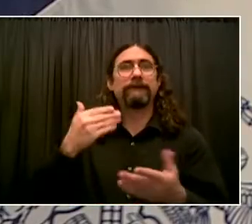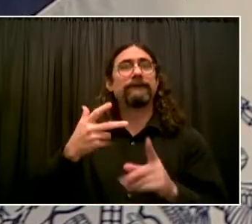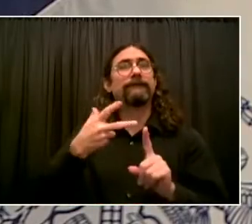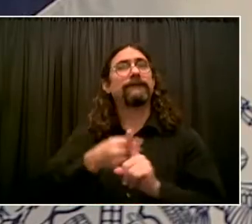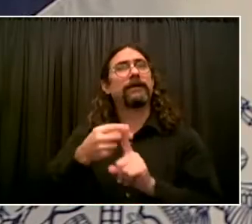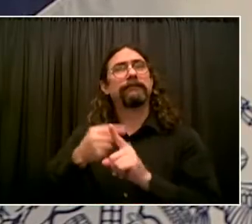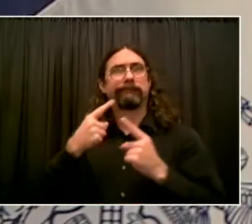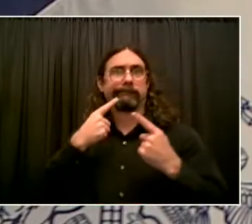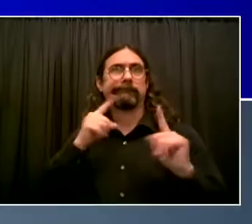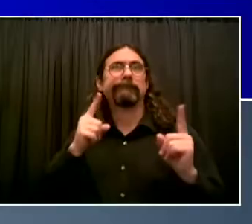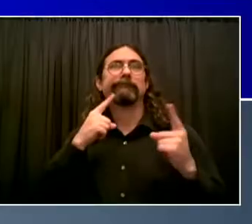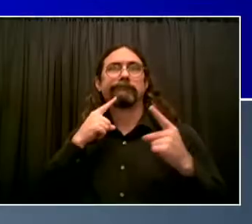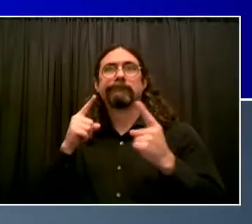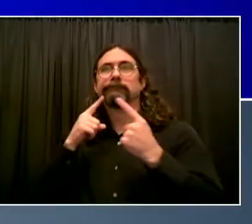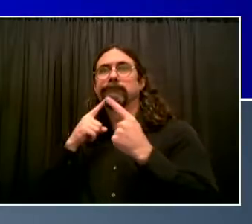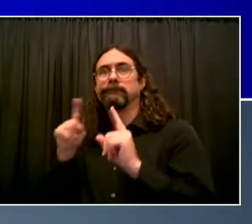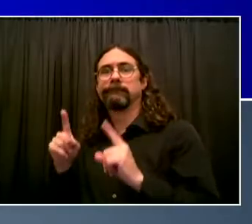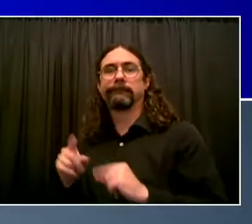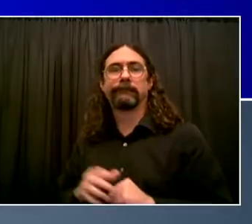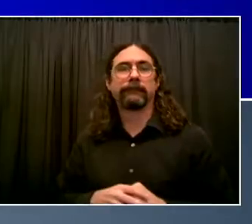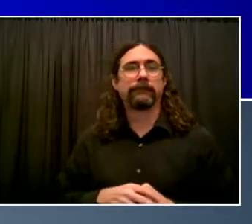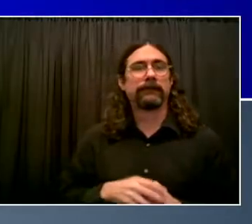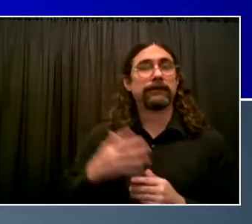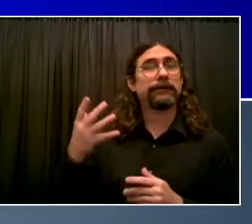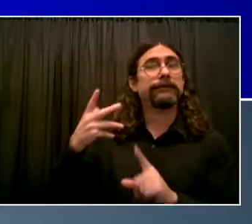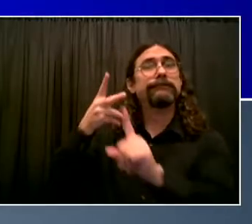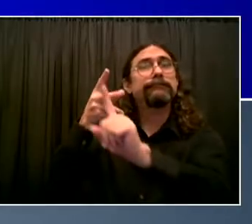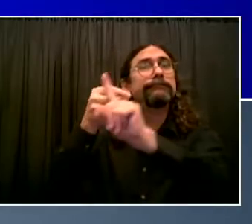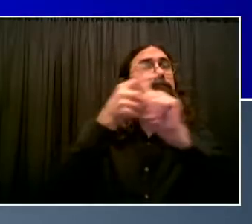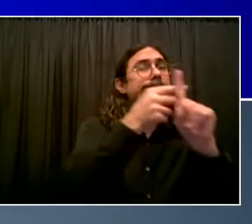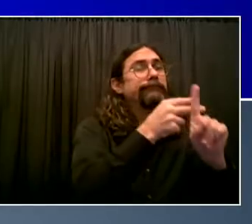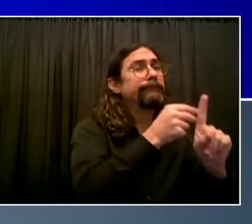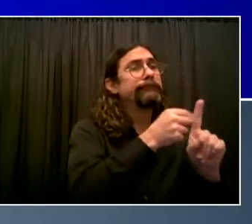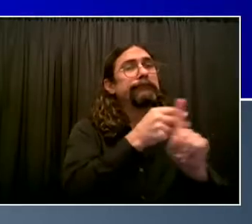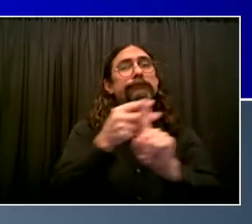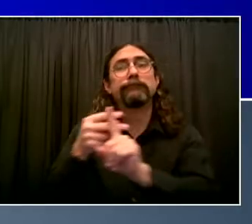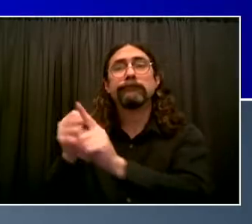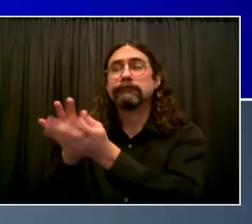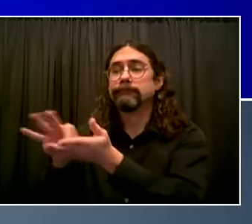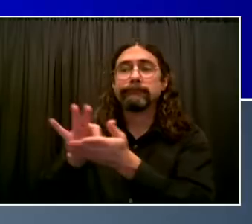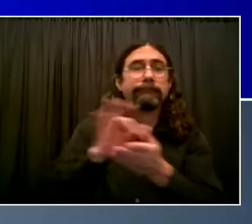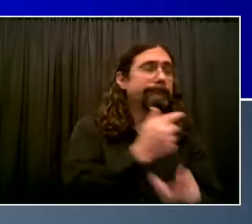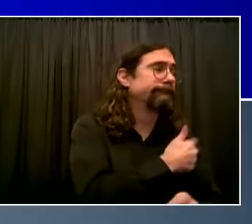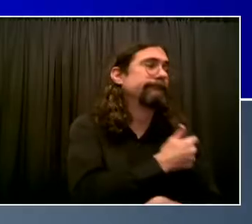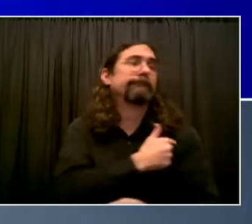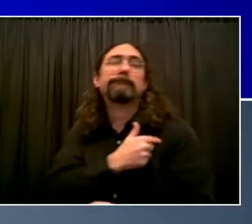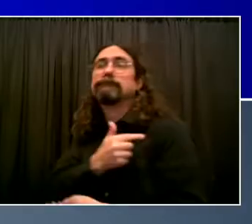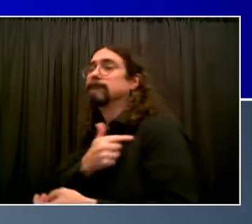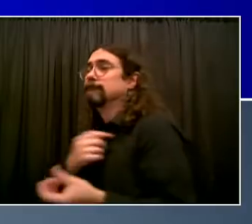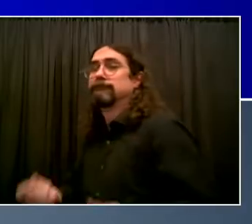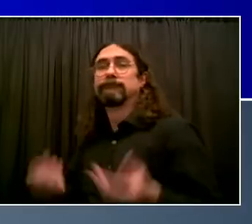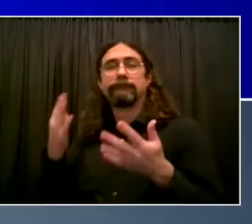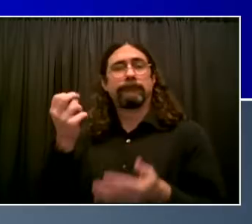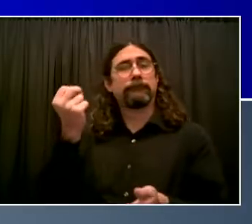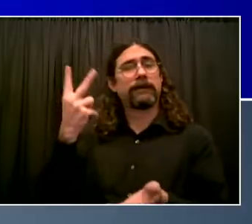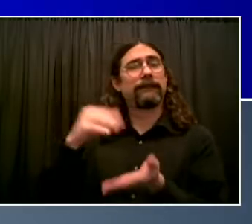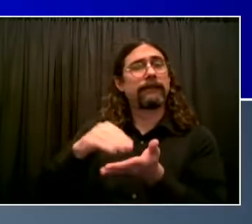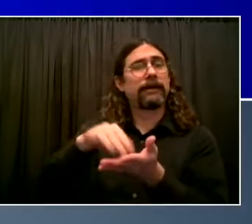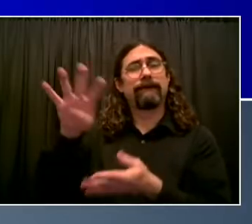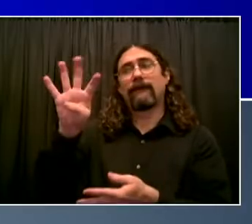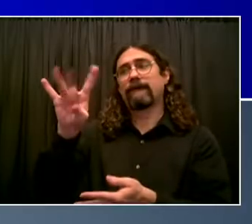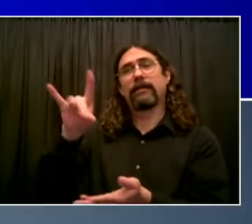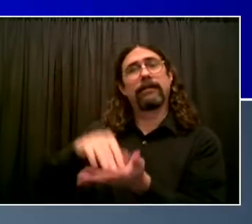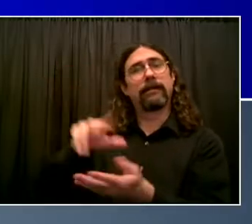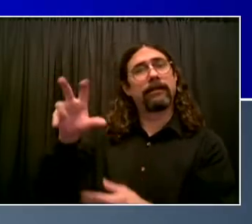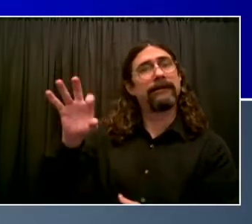ARE GETTING